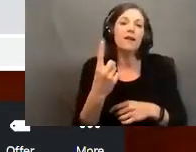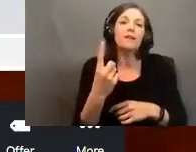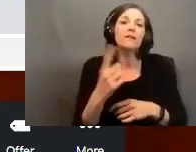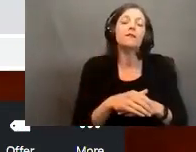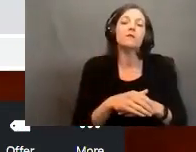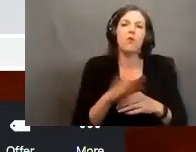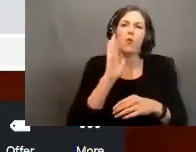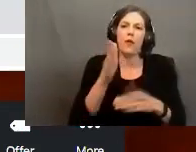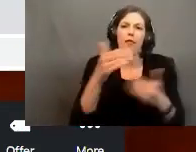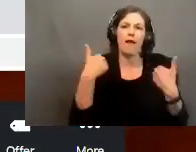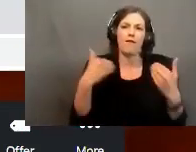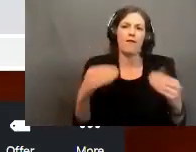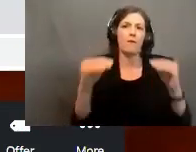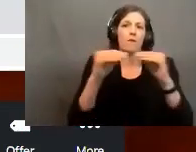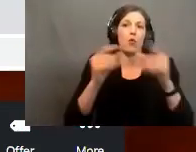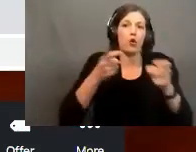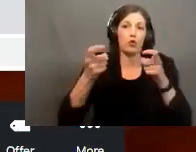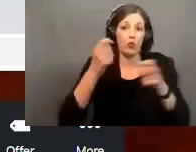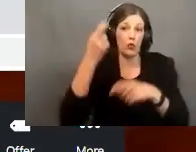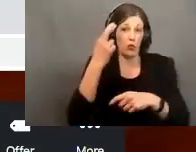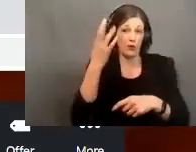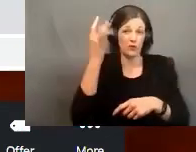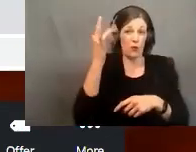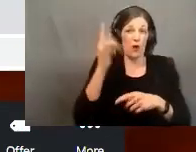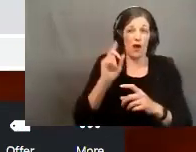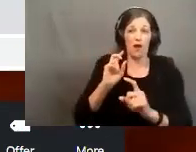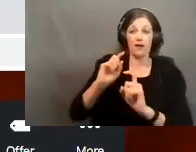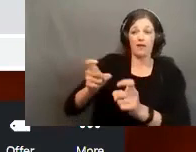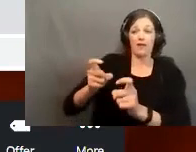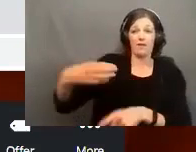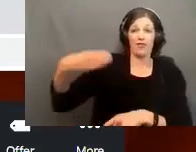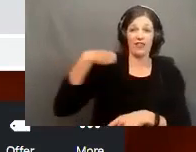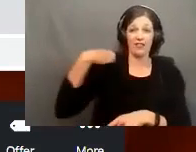control. The reason why we give the chair 12:43:33 , Scarritt has advised us,